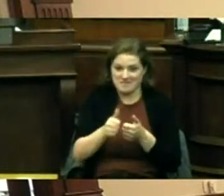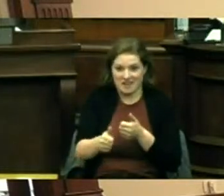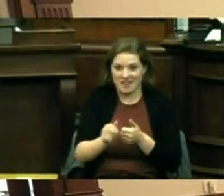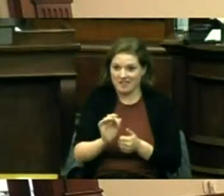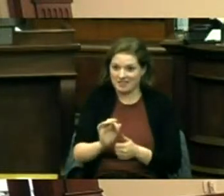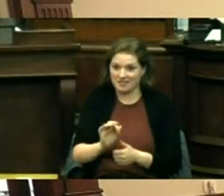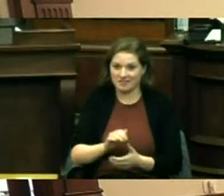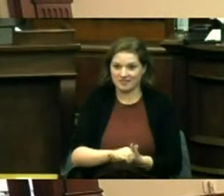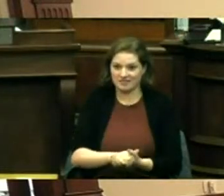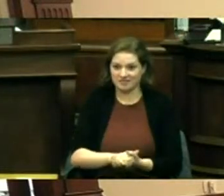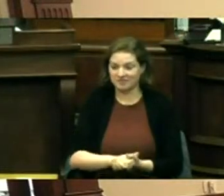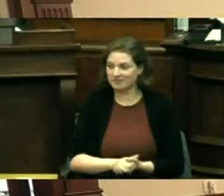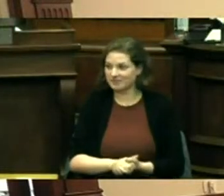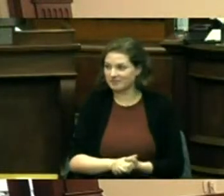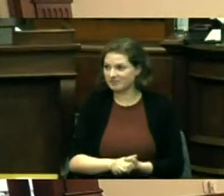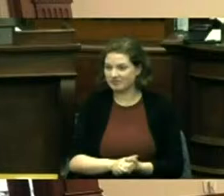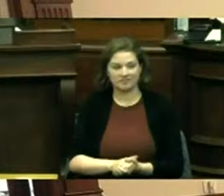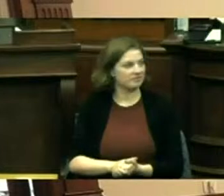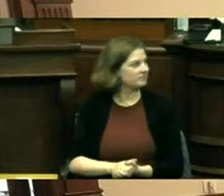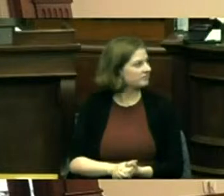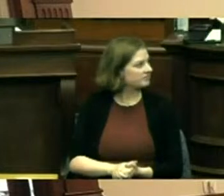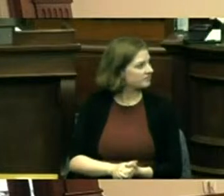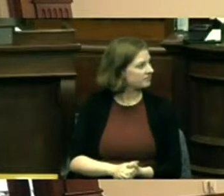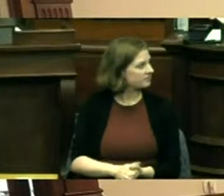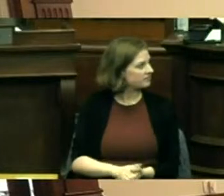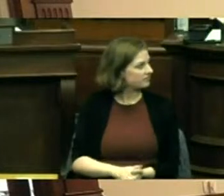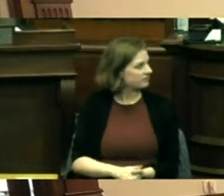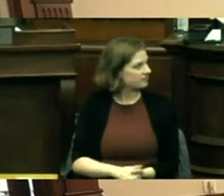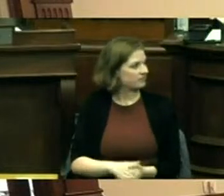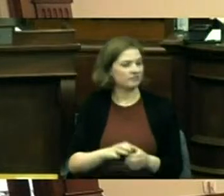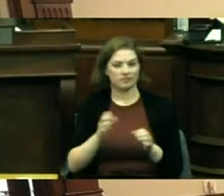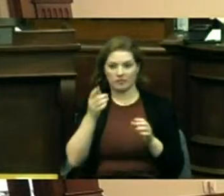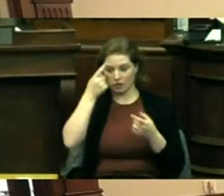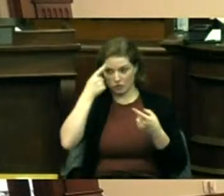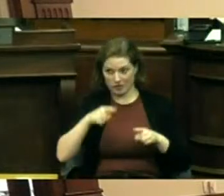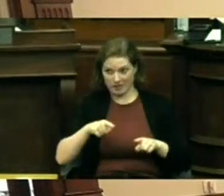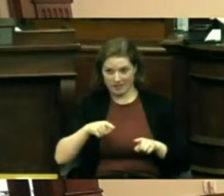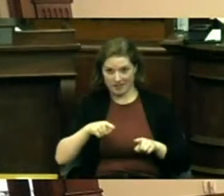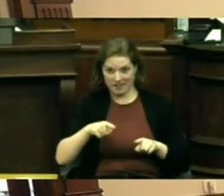to move it. Oh, okay. I'll take